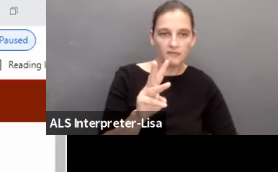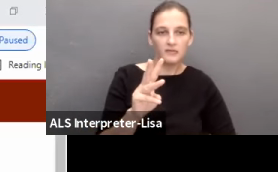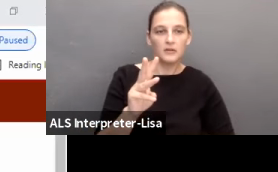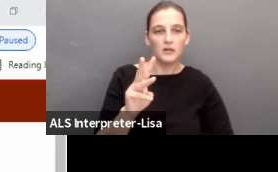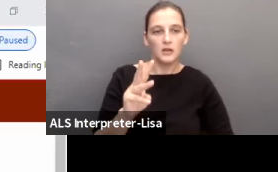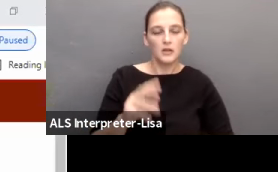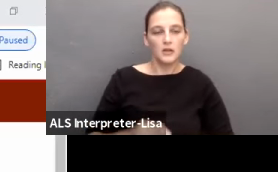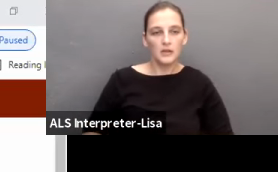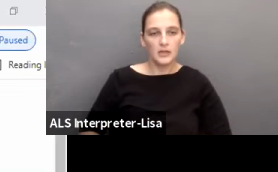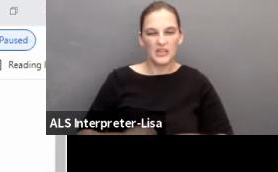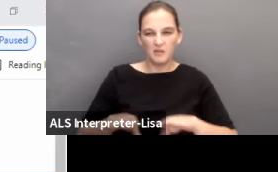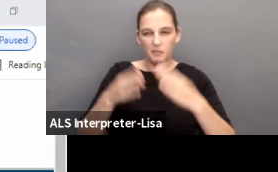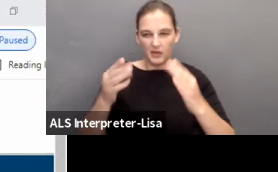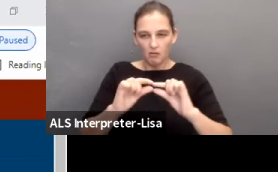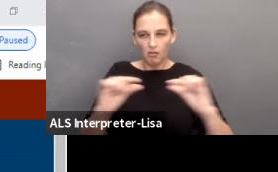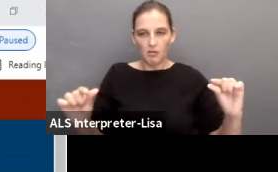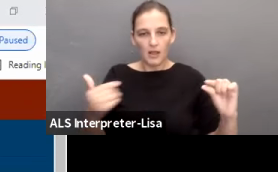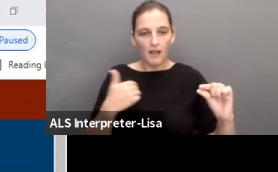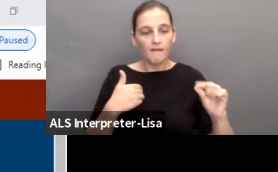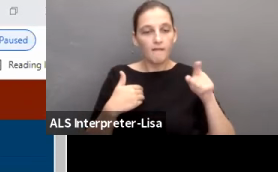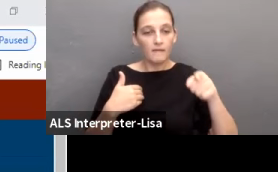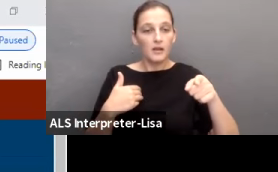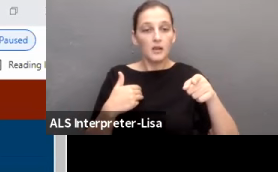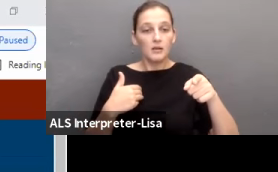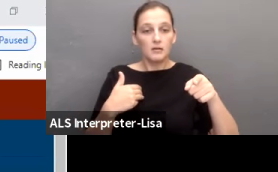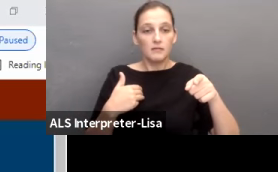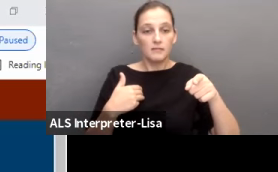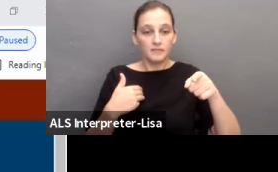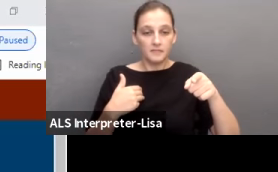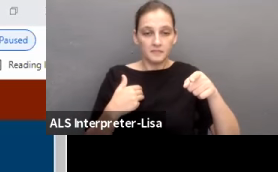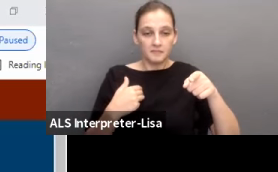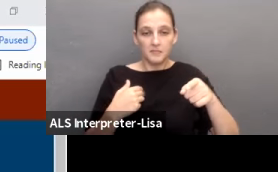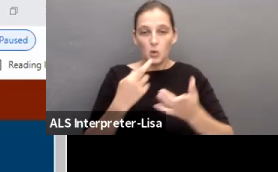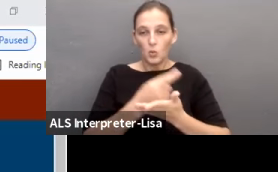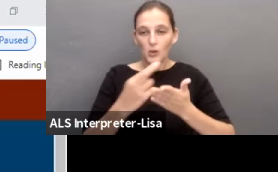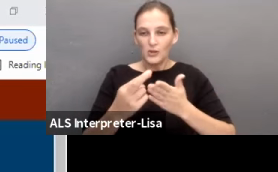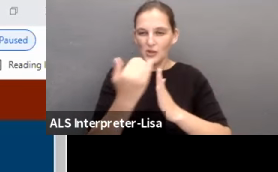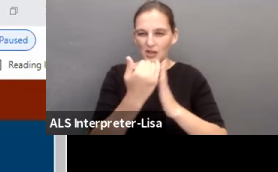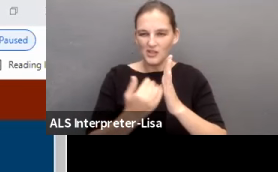and I just wanted to show you that this is the resource list we keep talking about the.